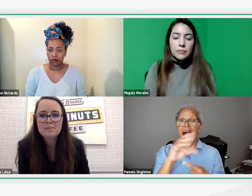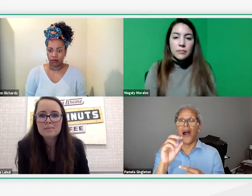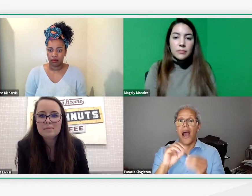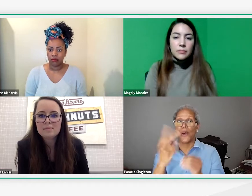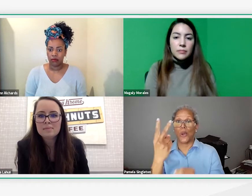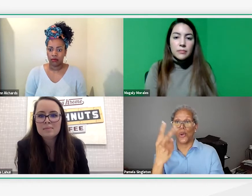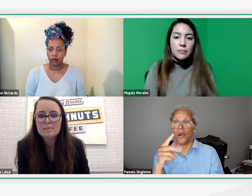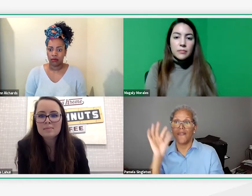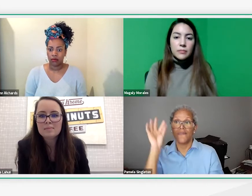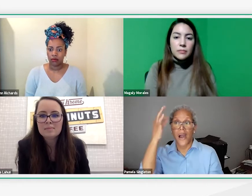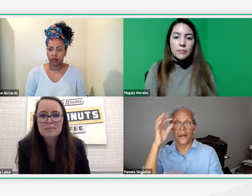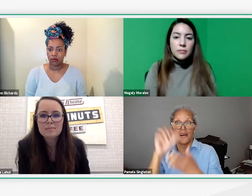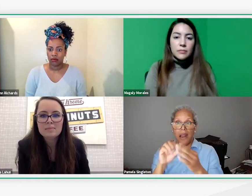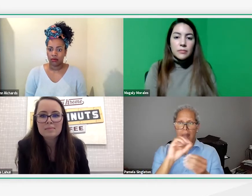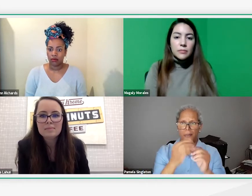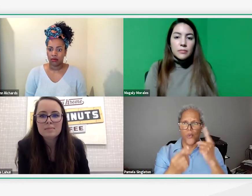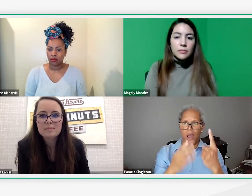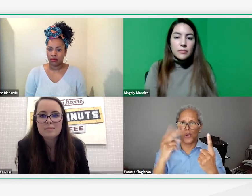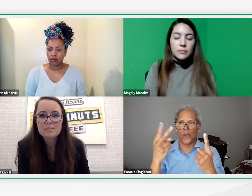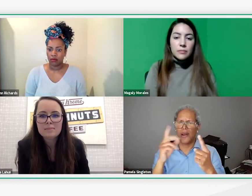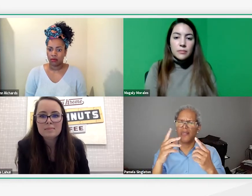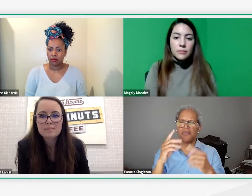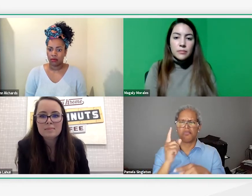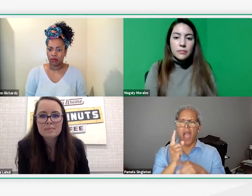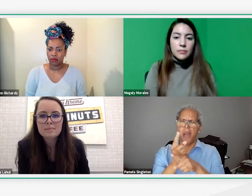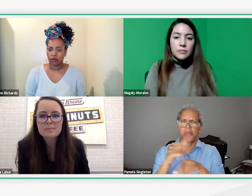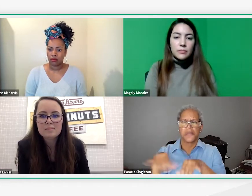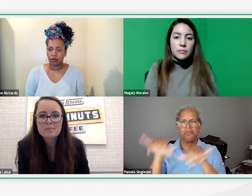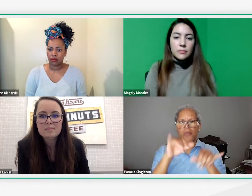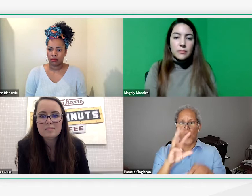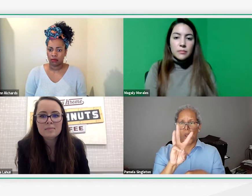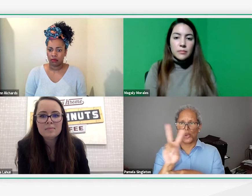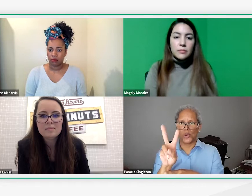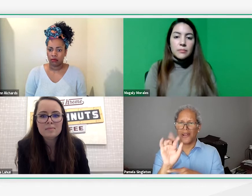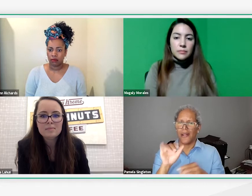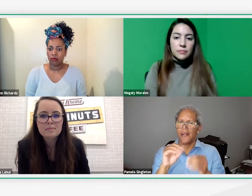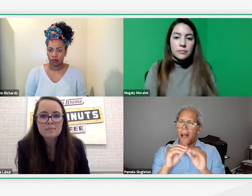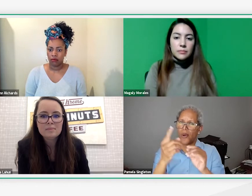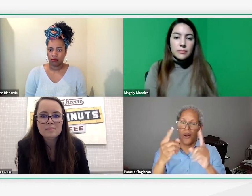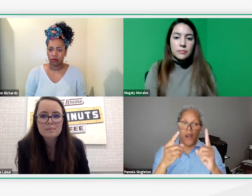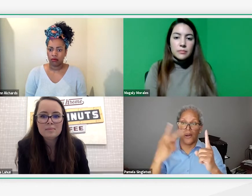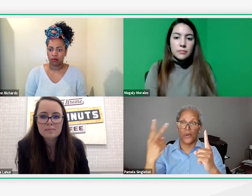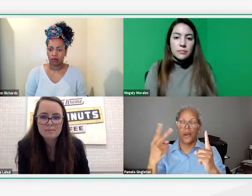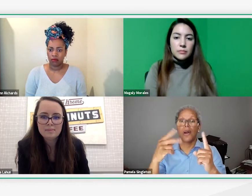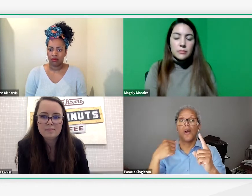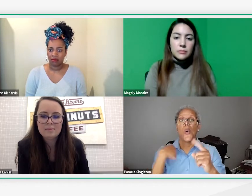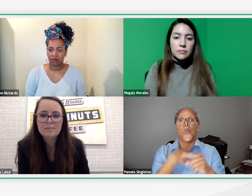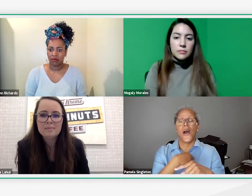the most important box is wages, and the second most important box is the federal amount deducted.